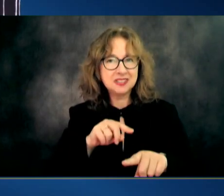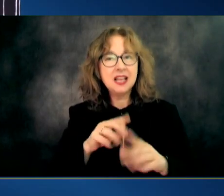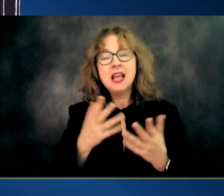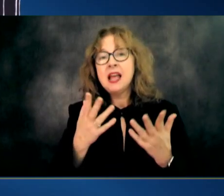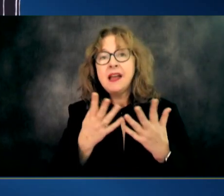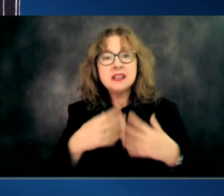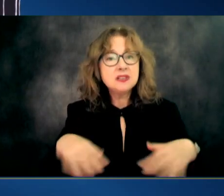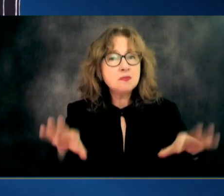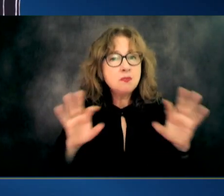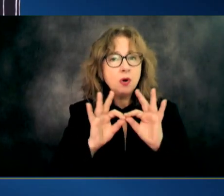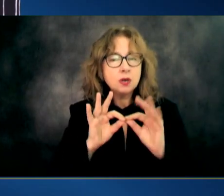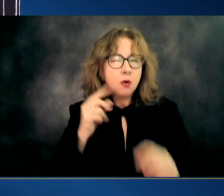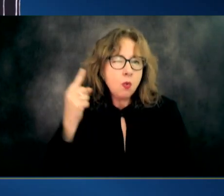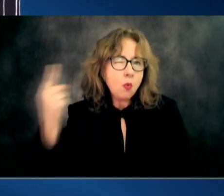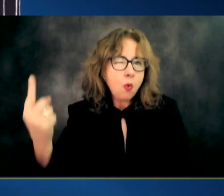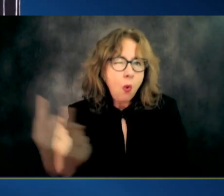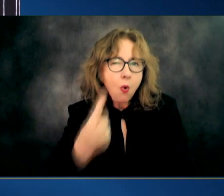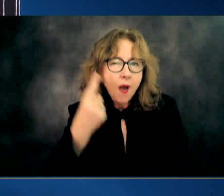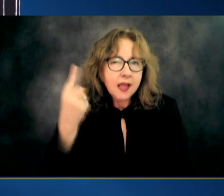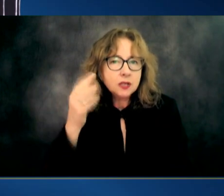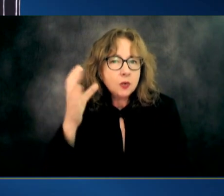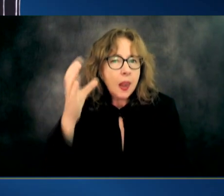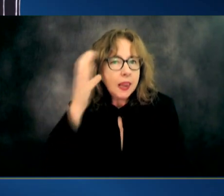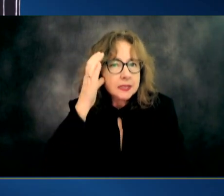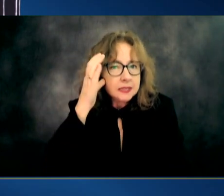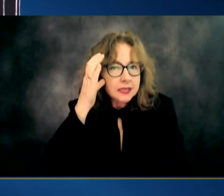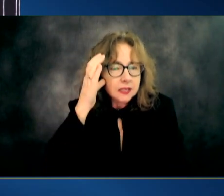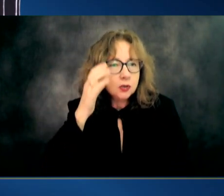to the patient or the warrior, as I like to call them. You know,